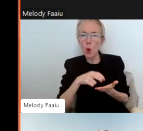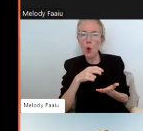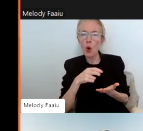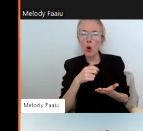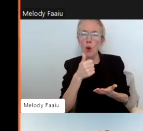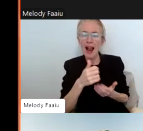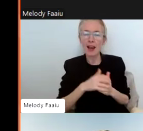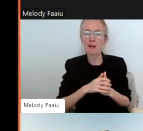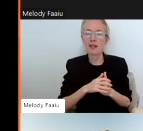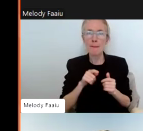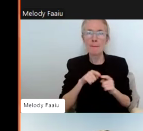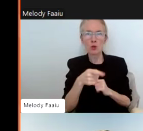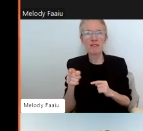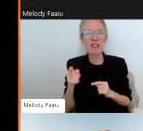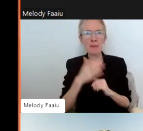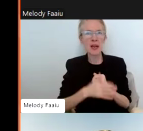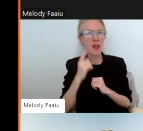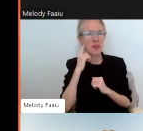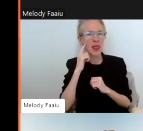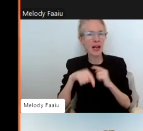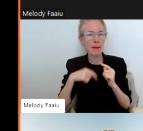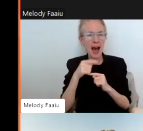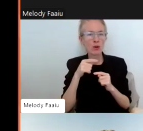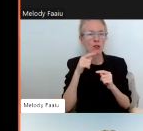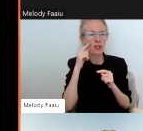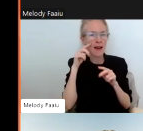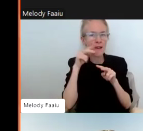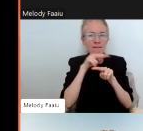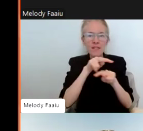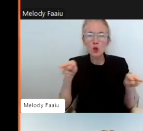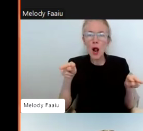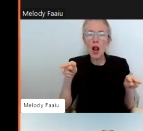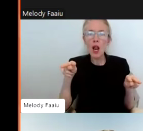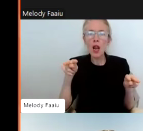which is a bit of a shame, there's definite room for improvement there.